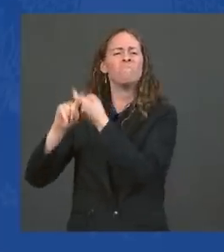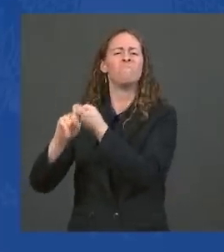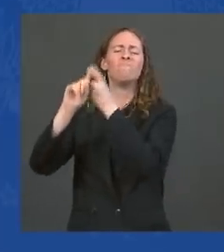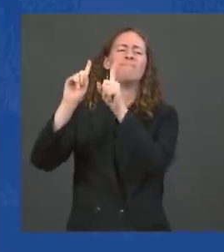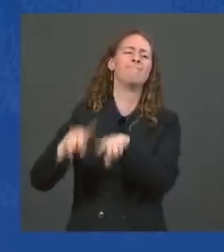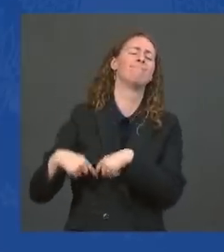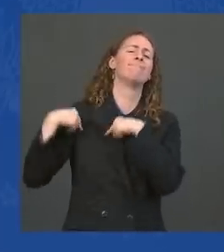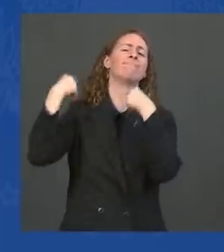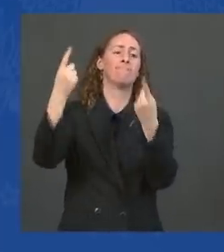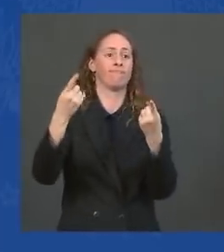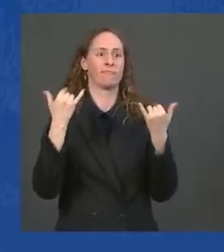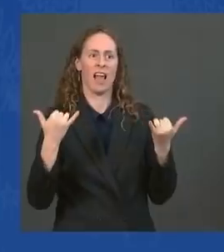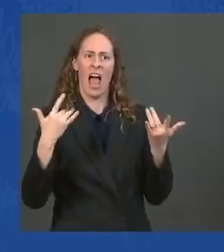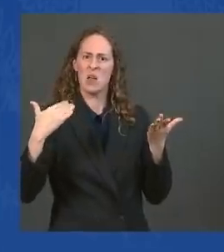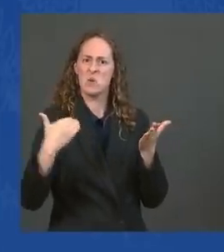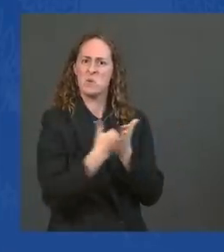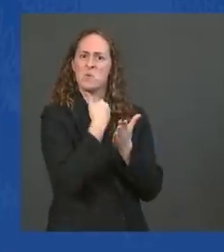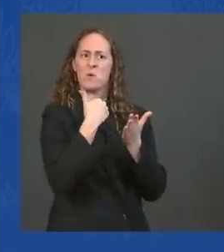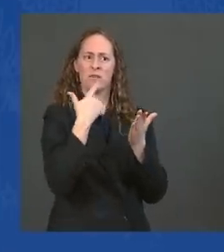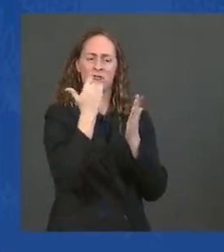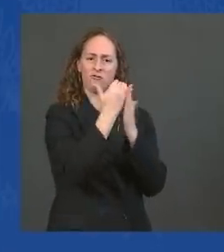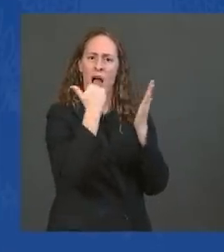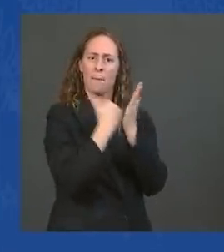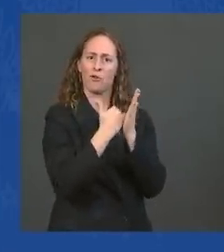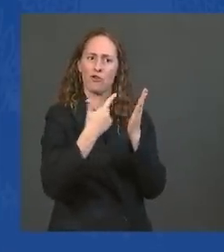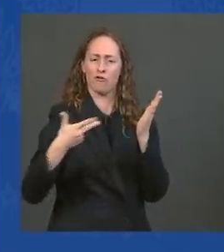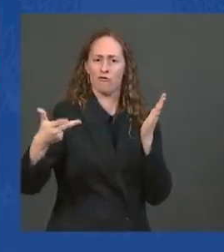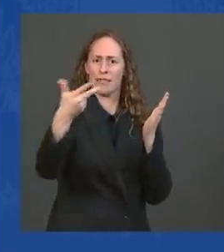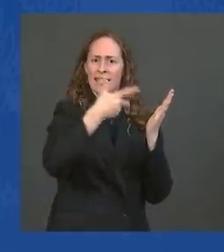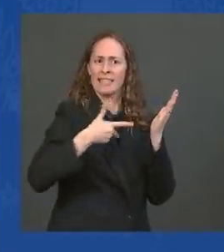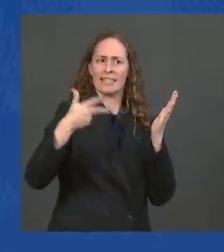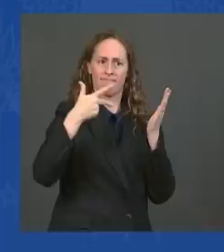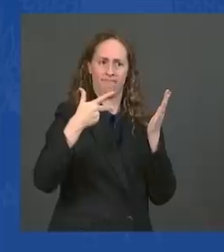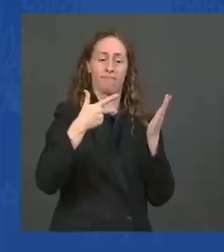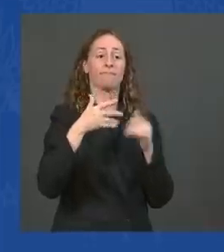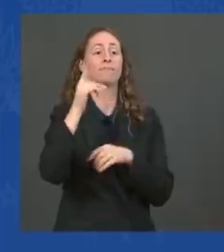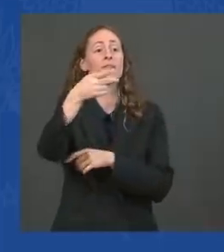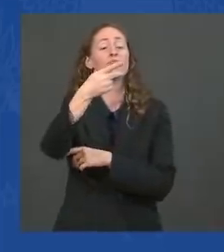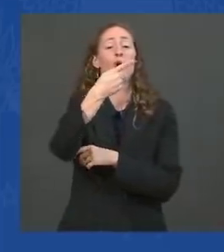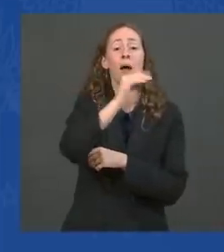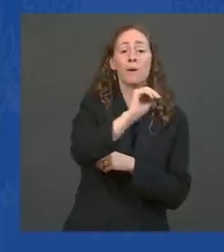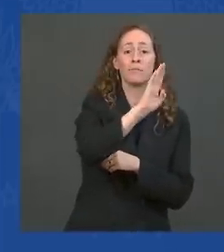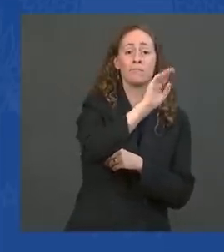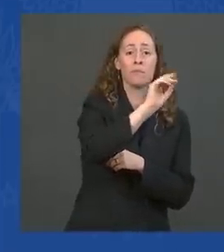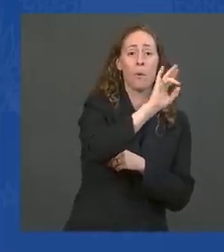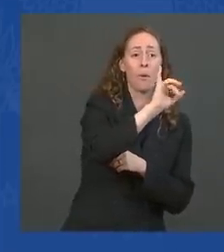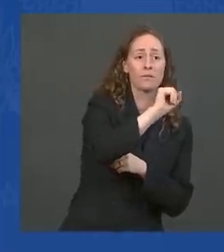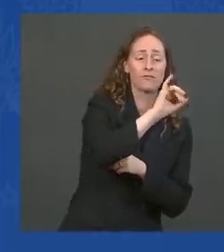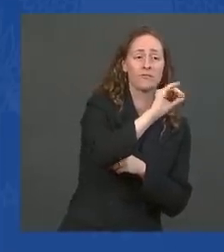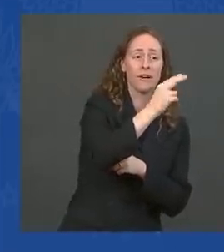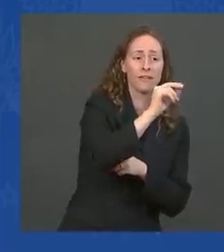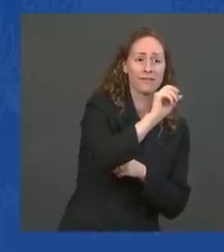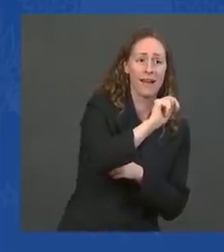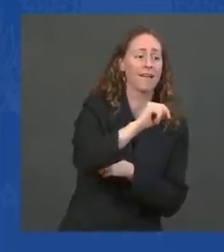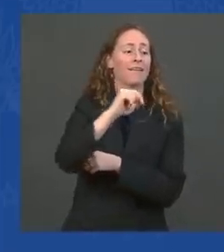among our countries. As Prime Minister Morrison and Prime Minister Johnson said, I want to thank you for this partnership,